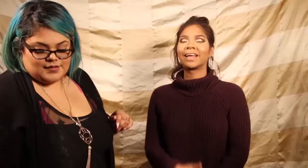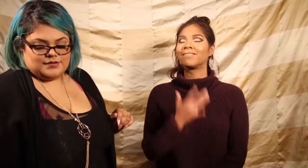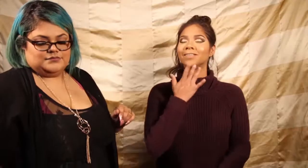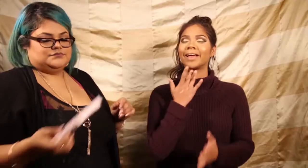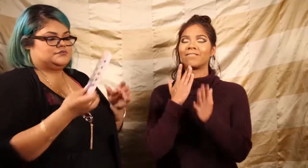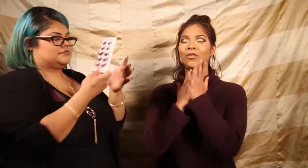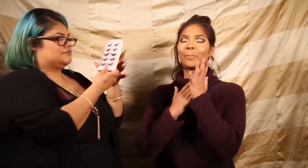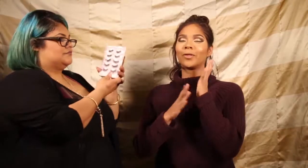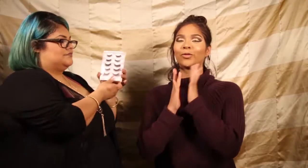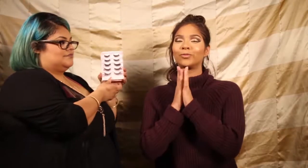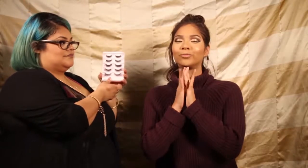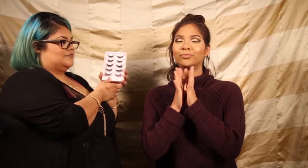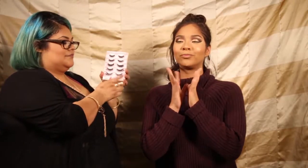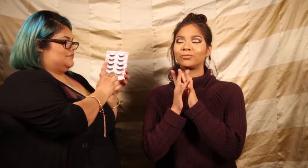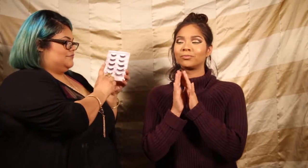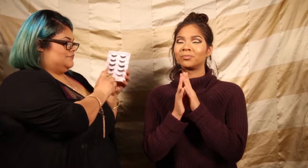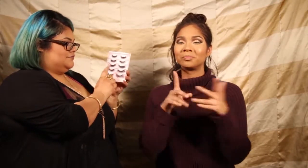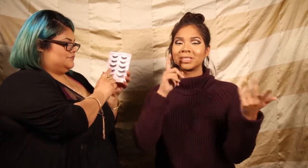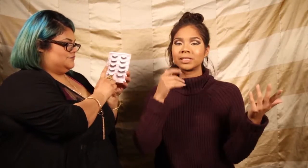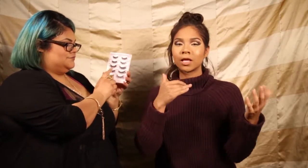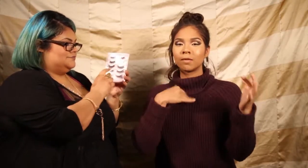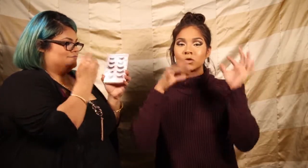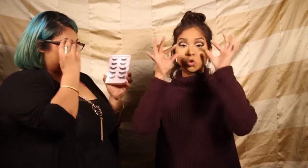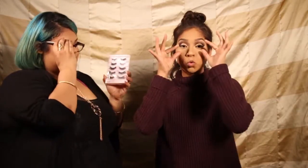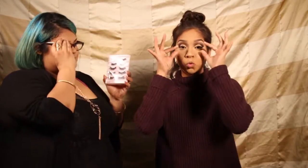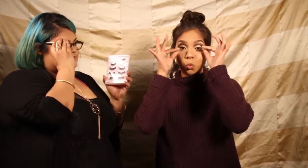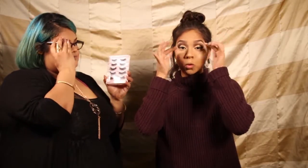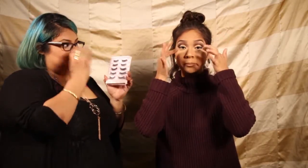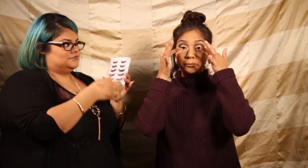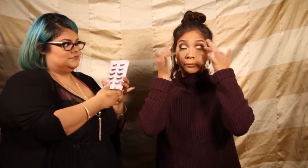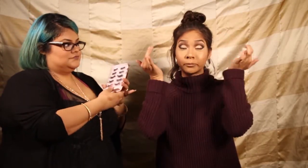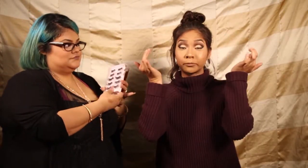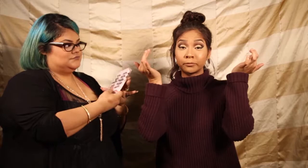my favorite part! because i have short eyelashes